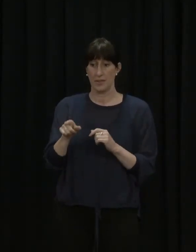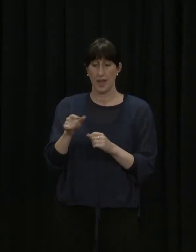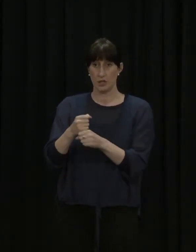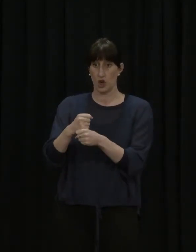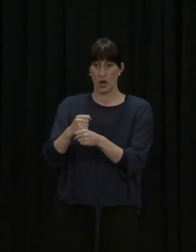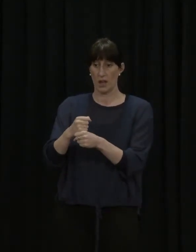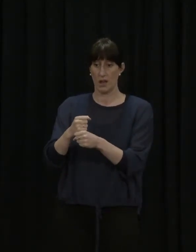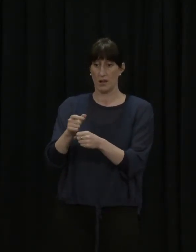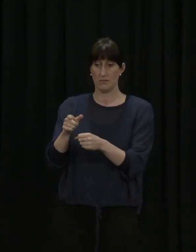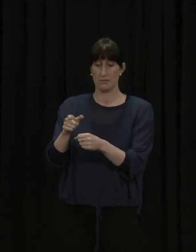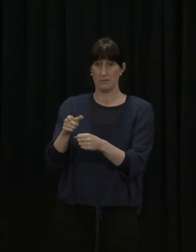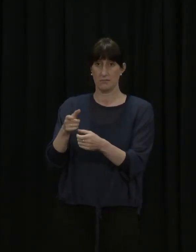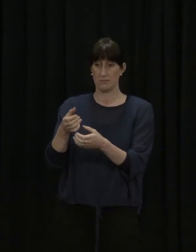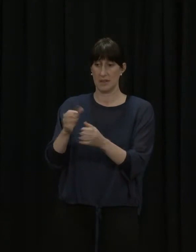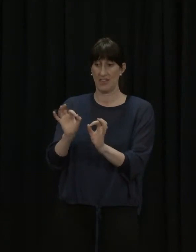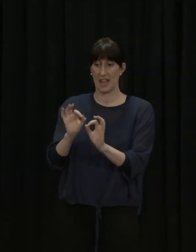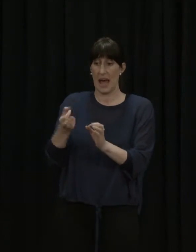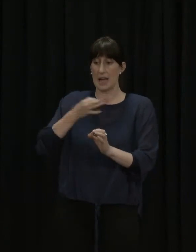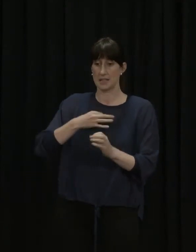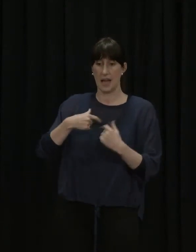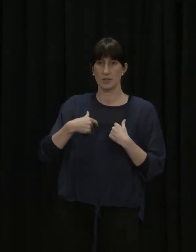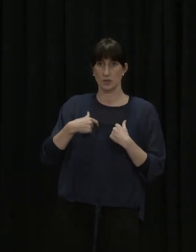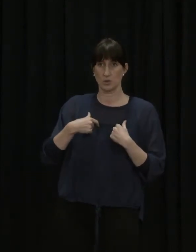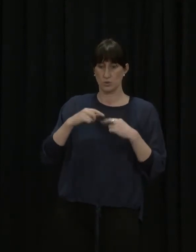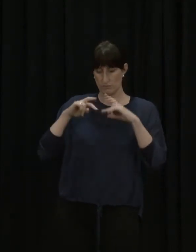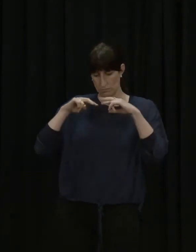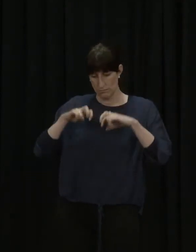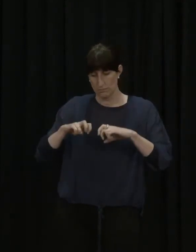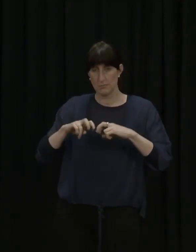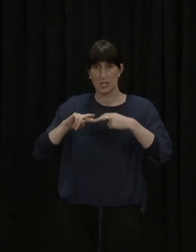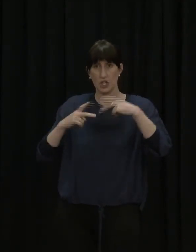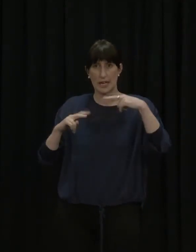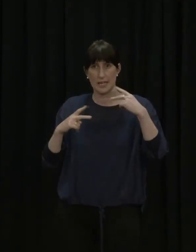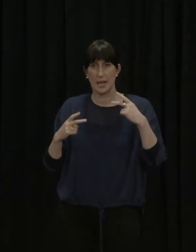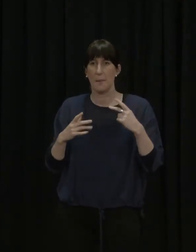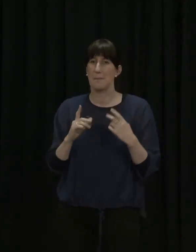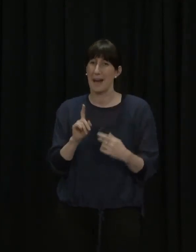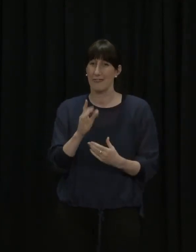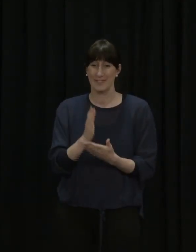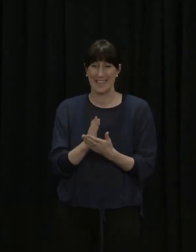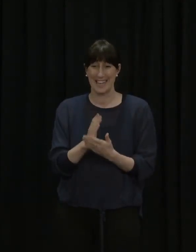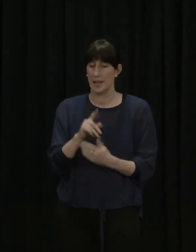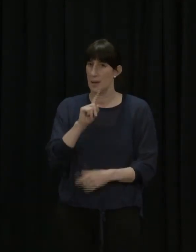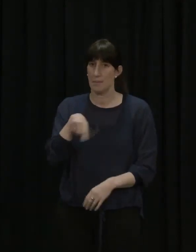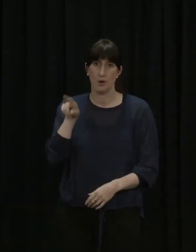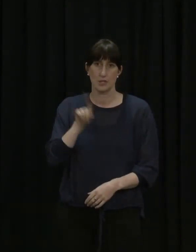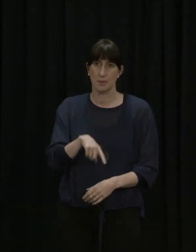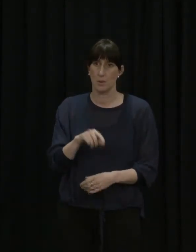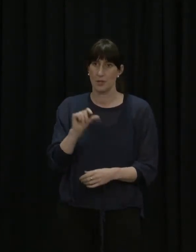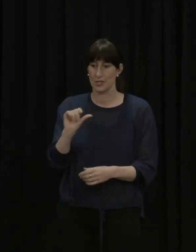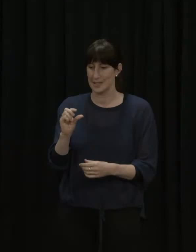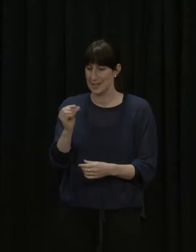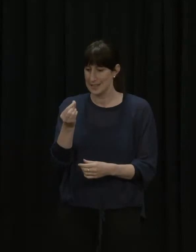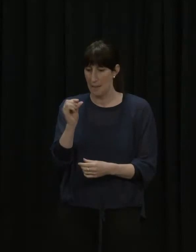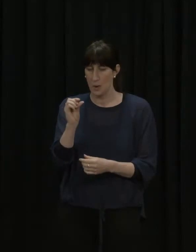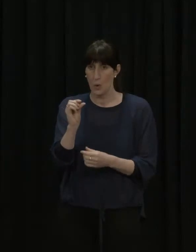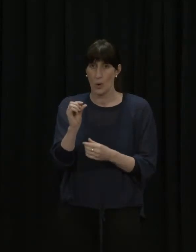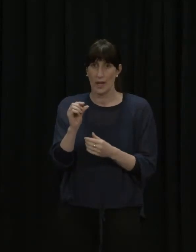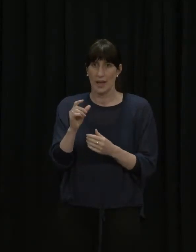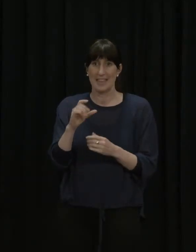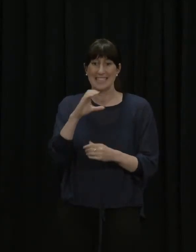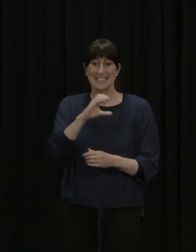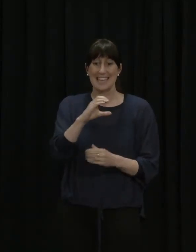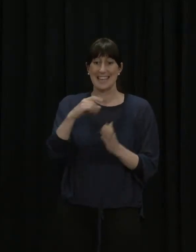historical case full stop and